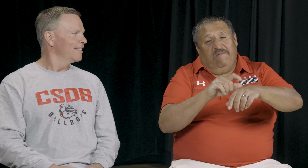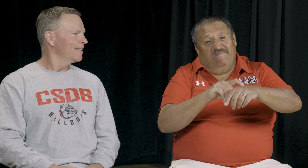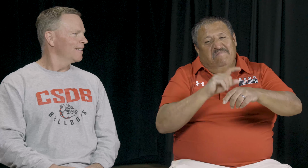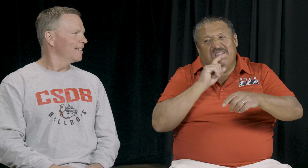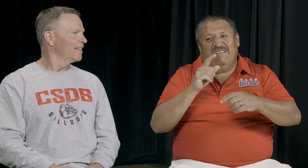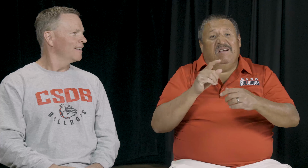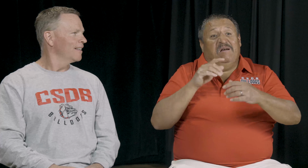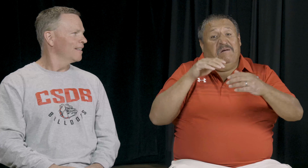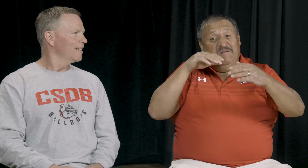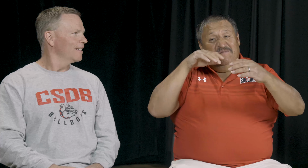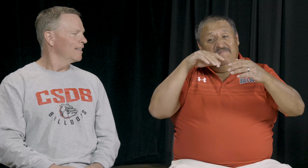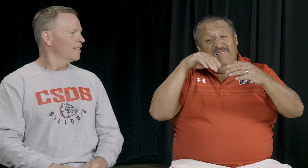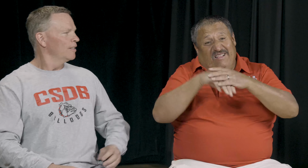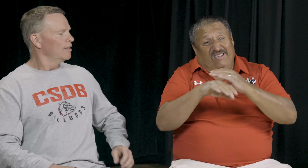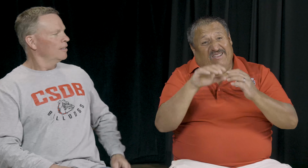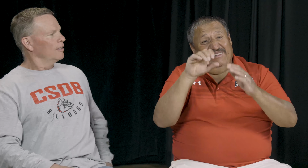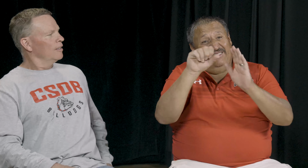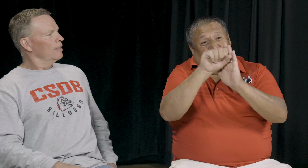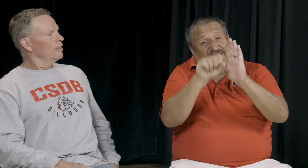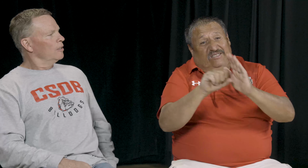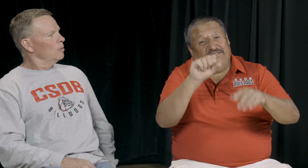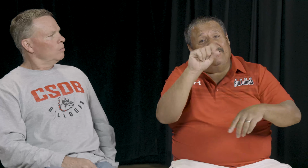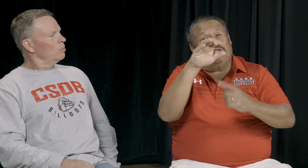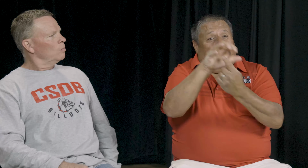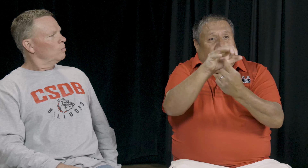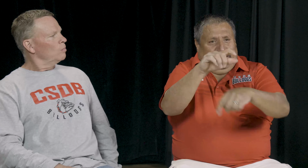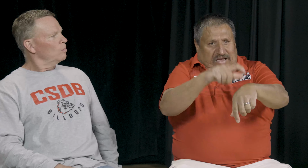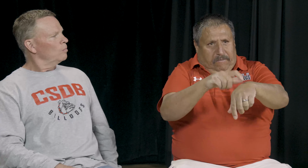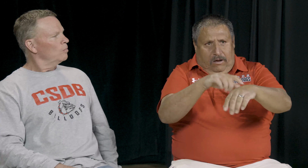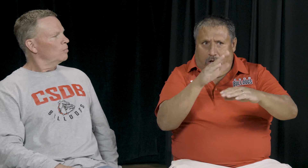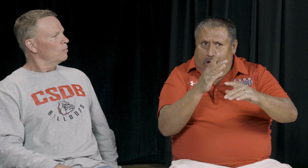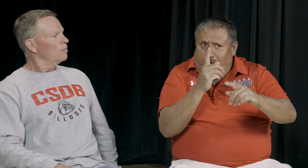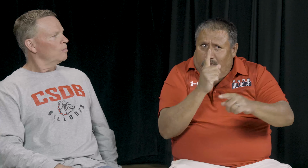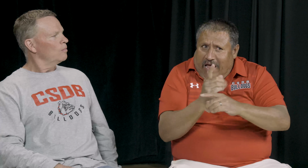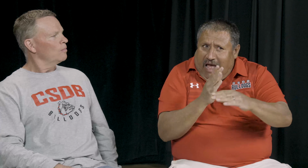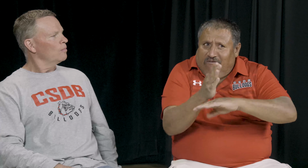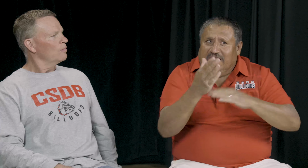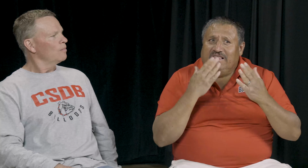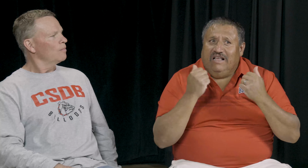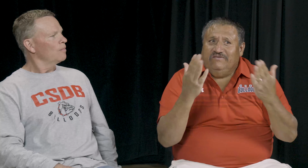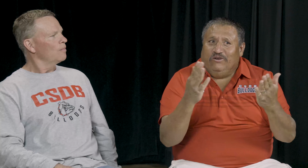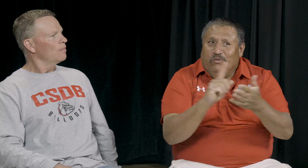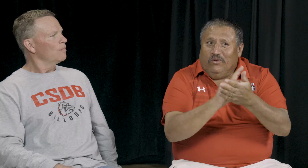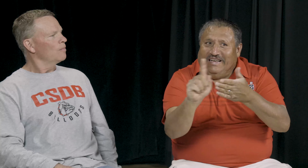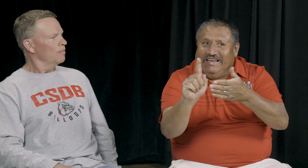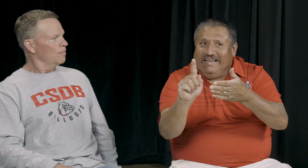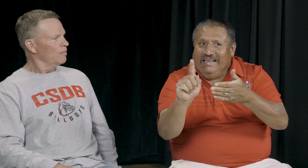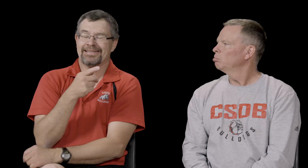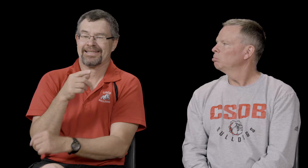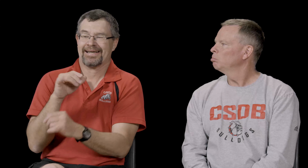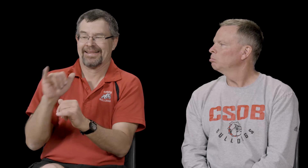So at that time we went to the state championship. It was right after Thanksgiving week.